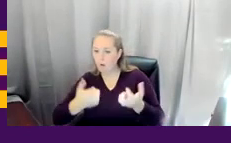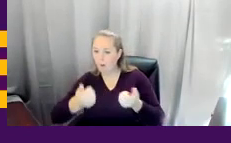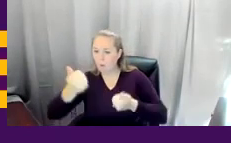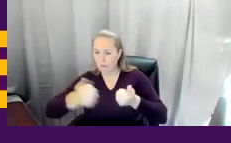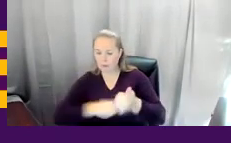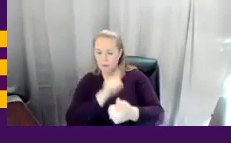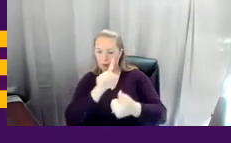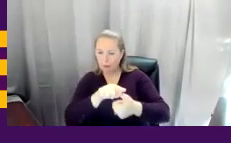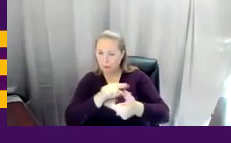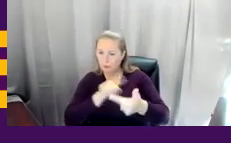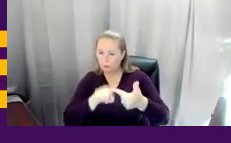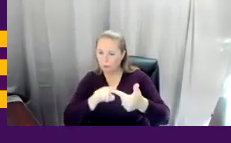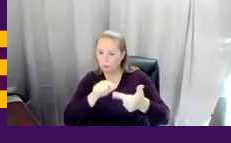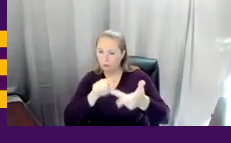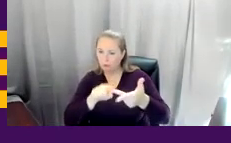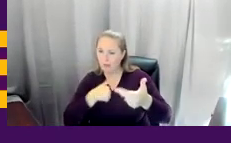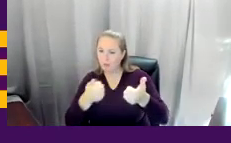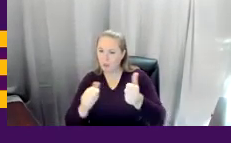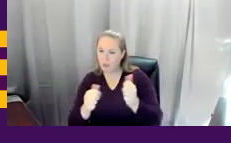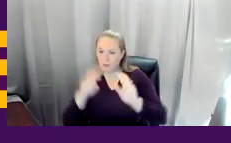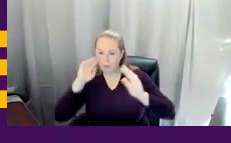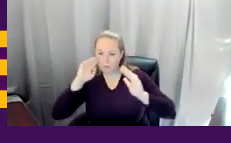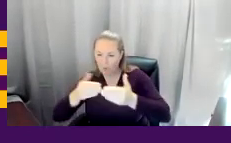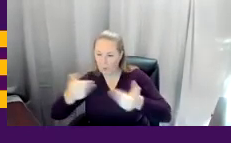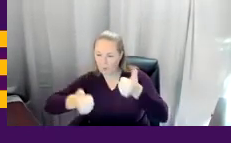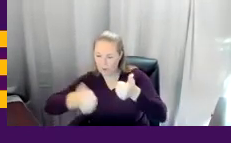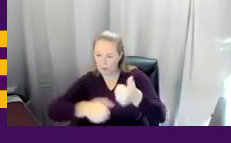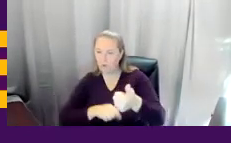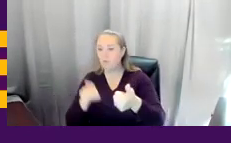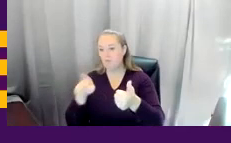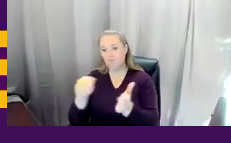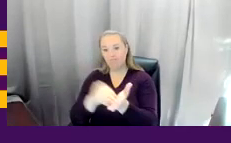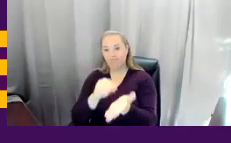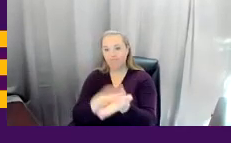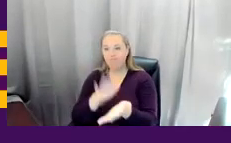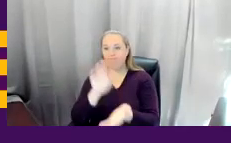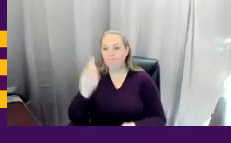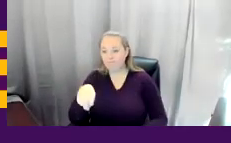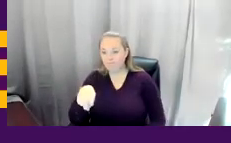EXPLICITLY IDENTIFY